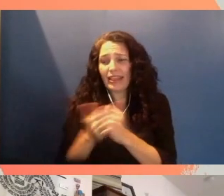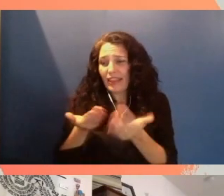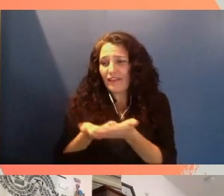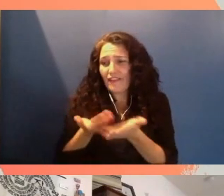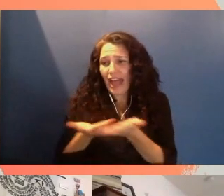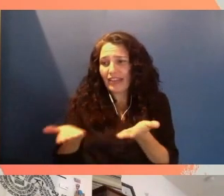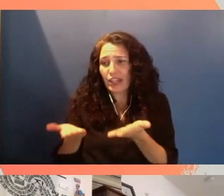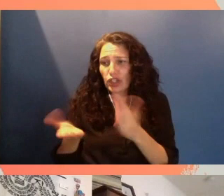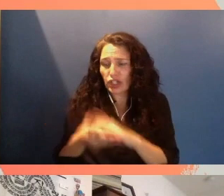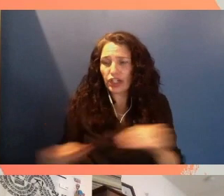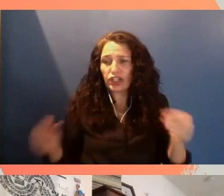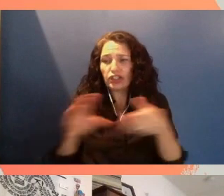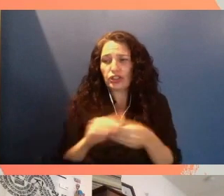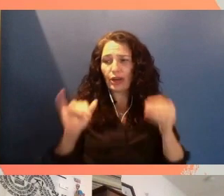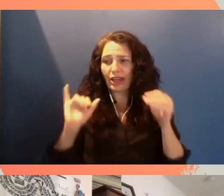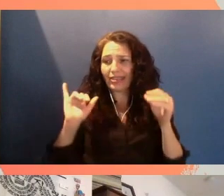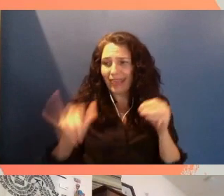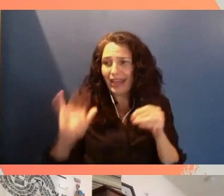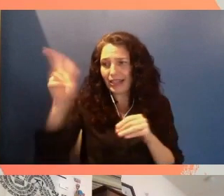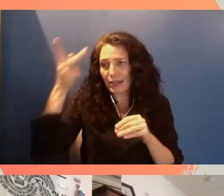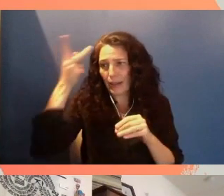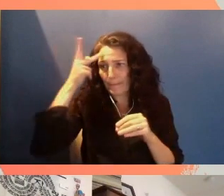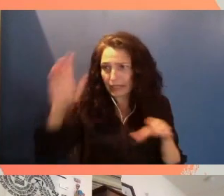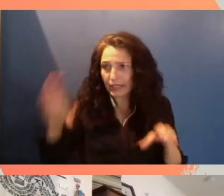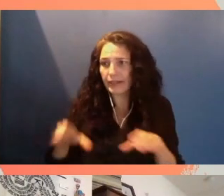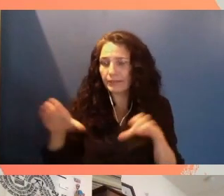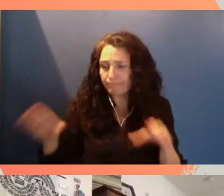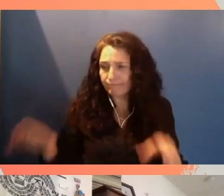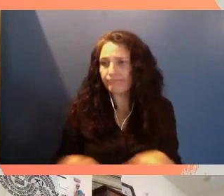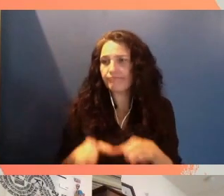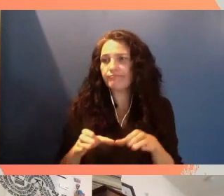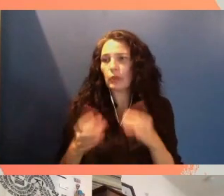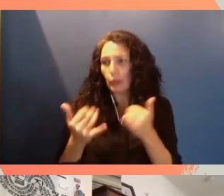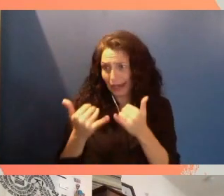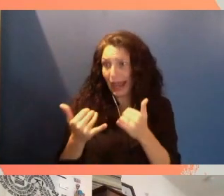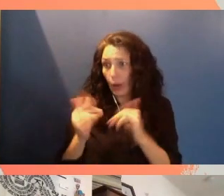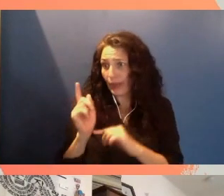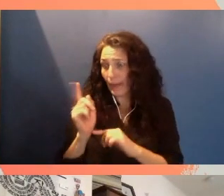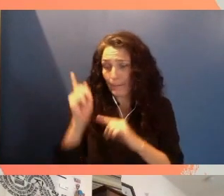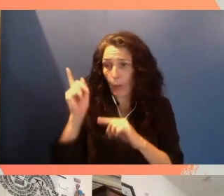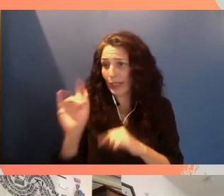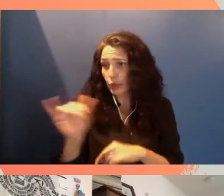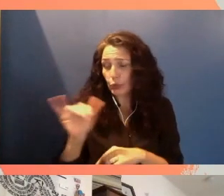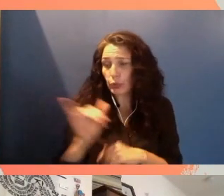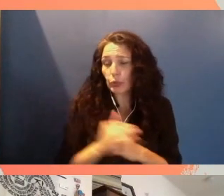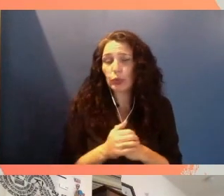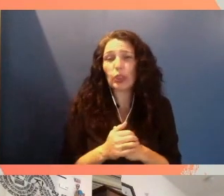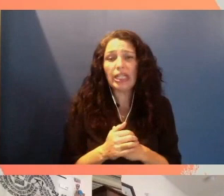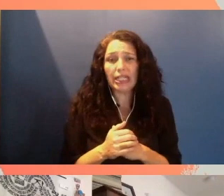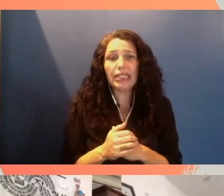is a political act in this moment, right? So I'm thinking, there's something that Set said